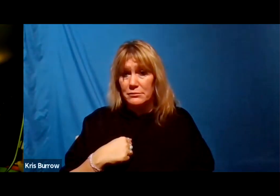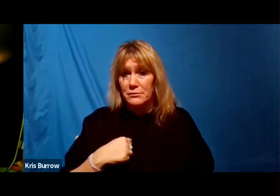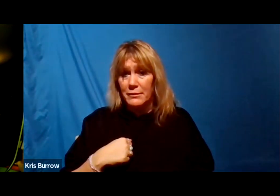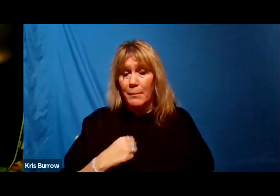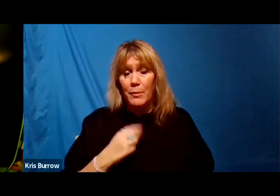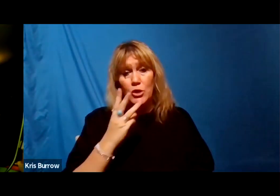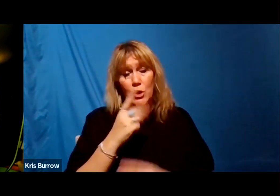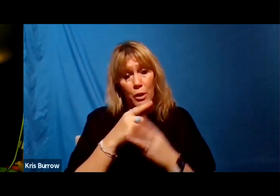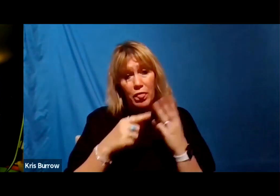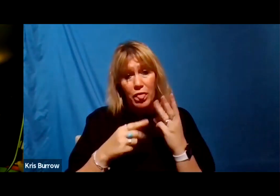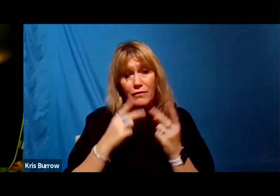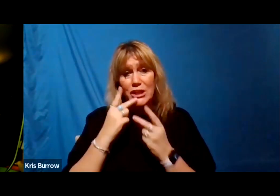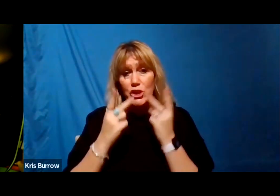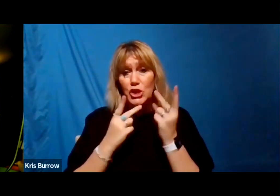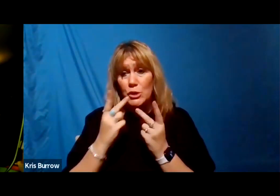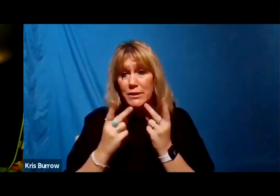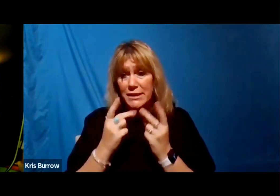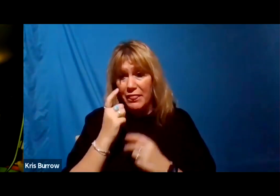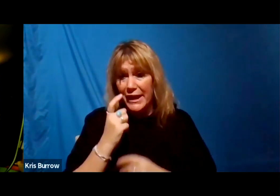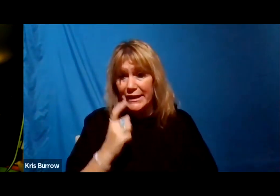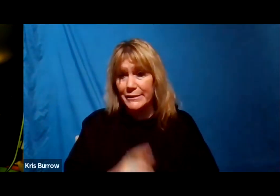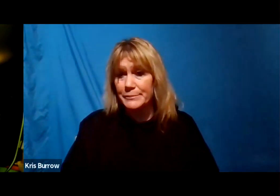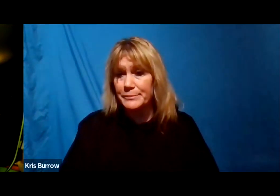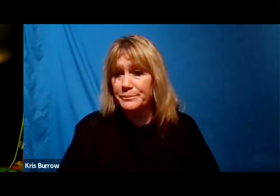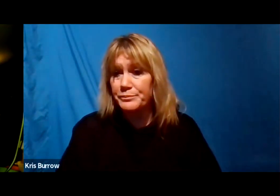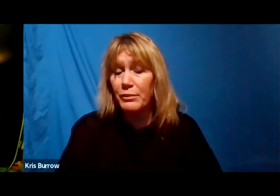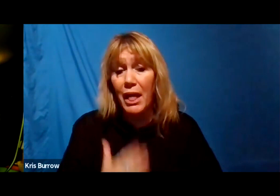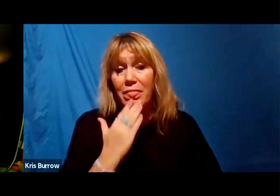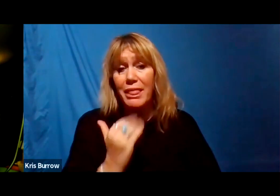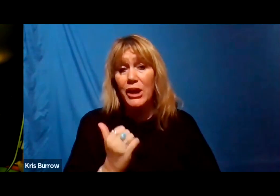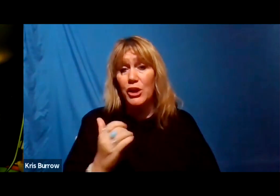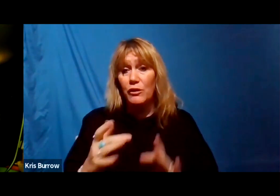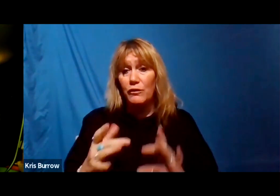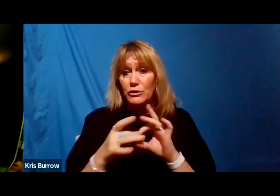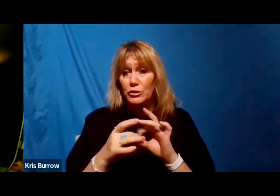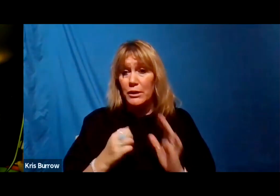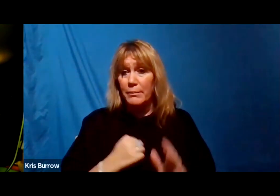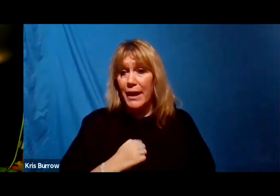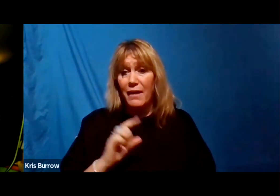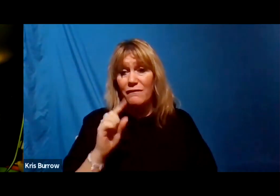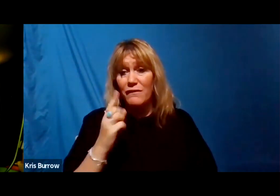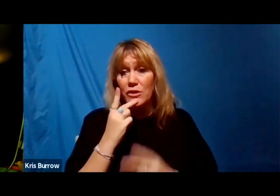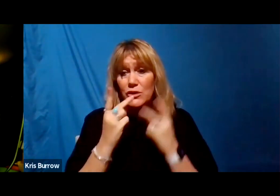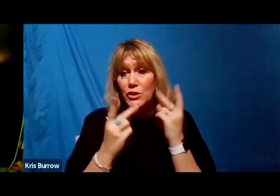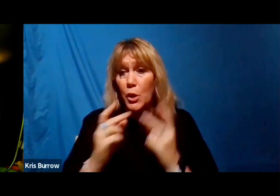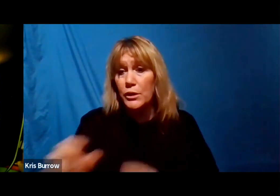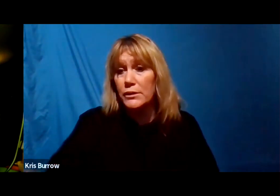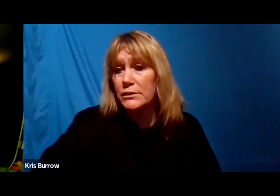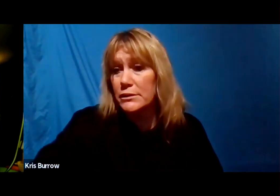eyes. Cats' eyes. I'm just going to